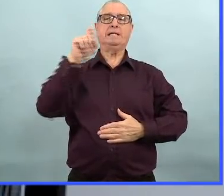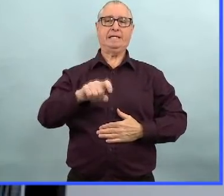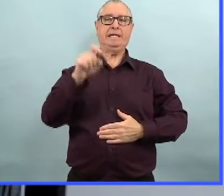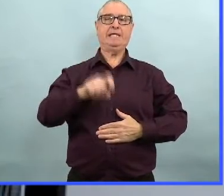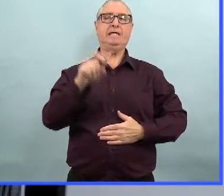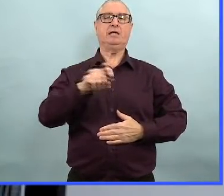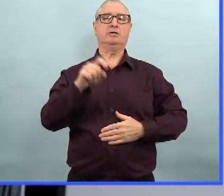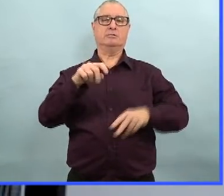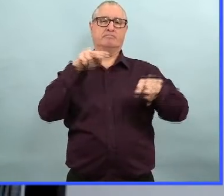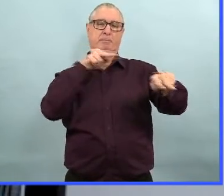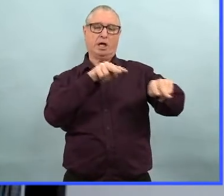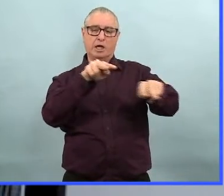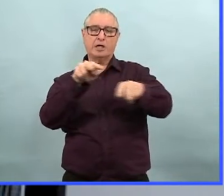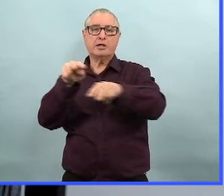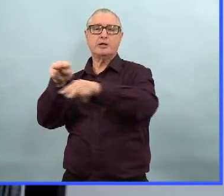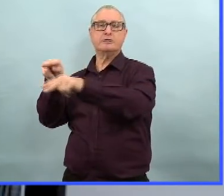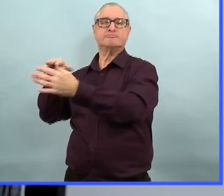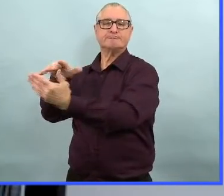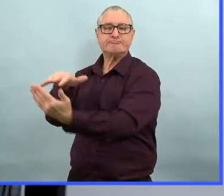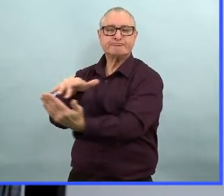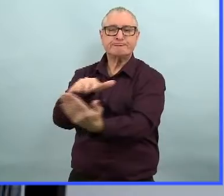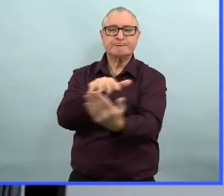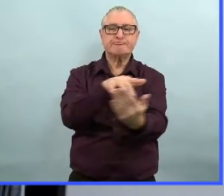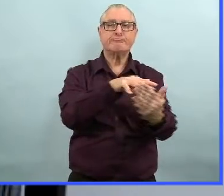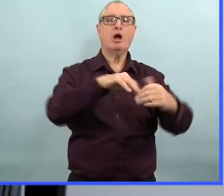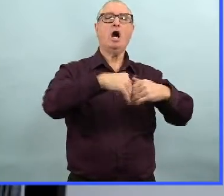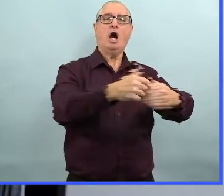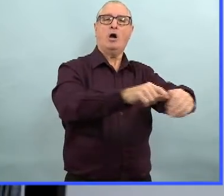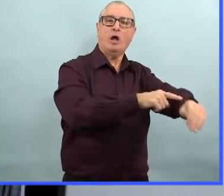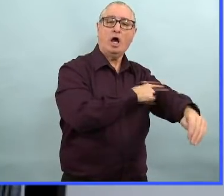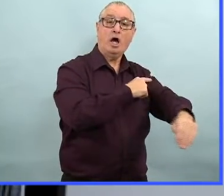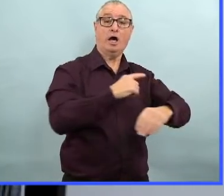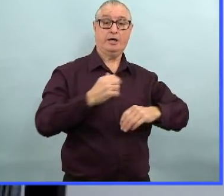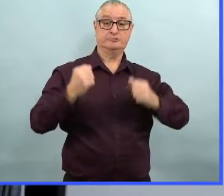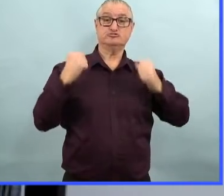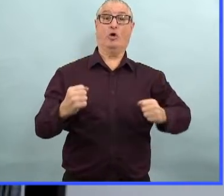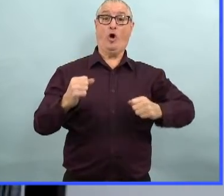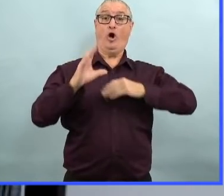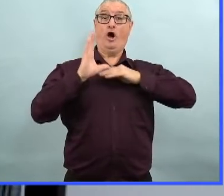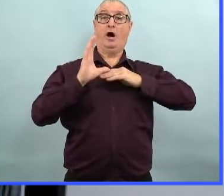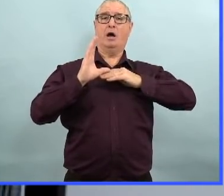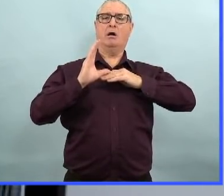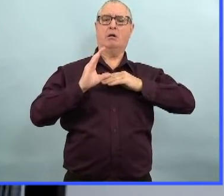this applies to all vaccinations not just cope at 19 usually it takes several years to set up